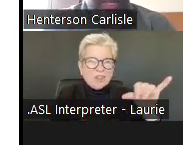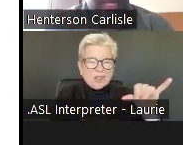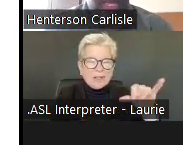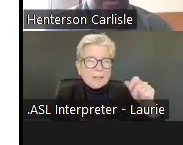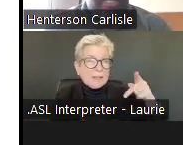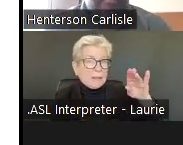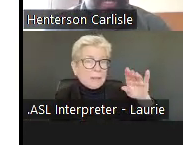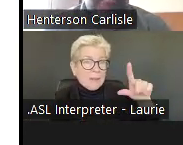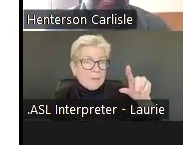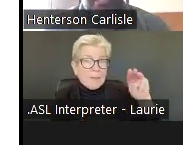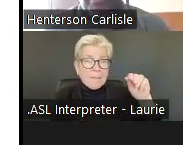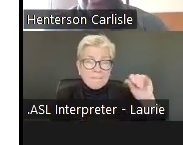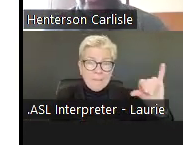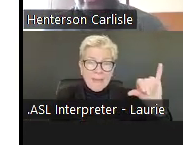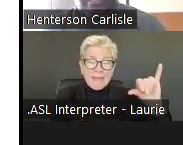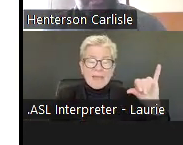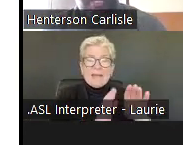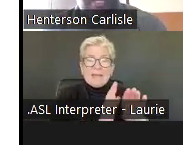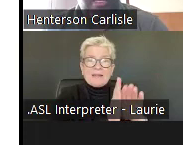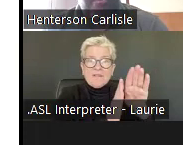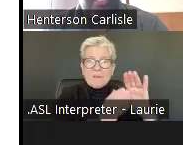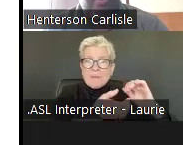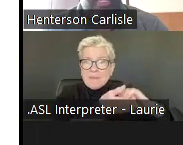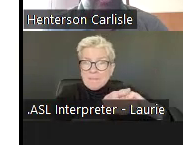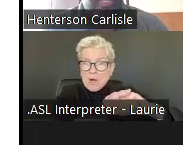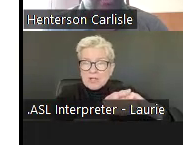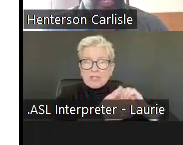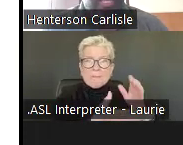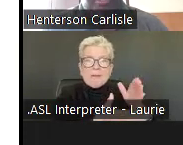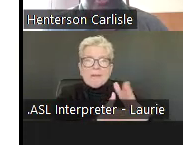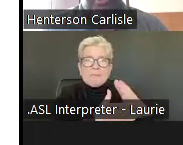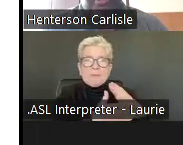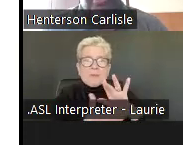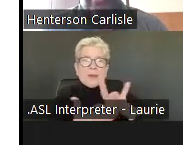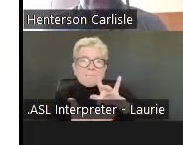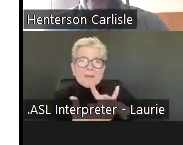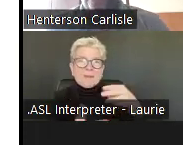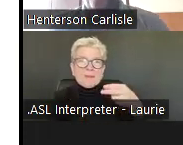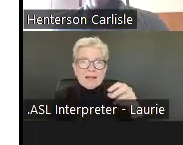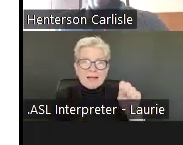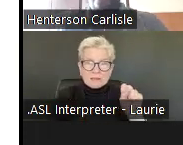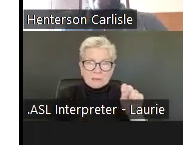right now is developing that partnership between middle and high school - using this